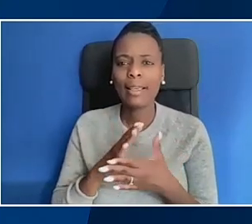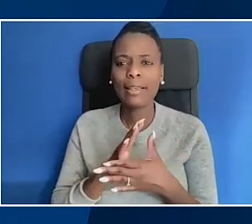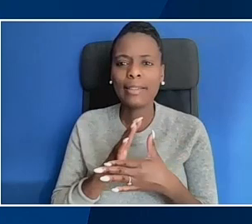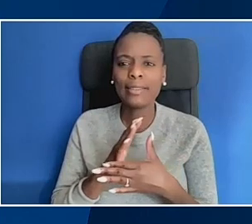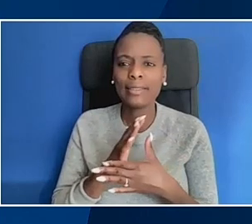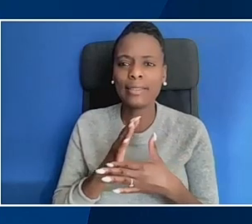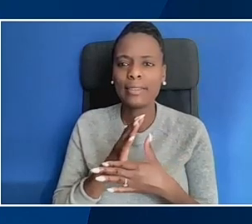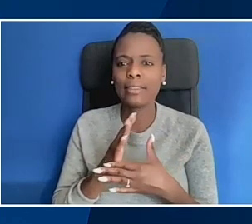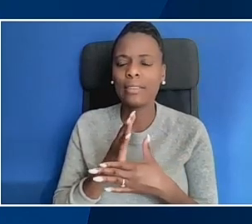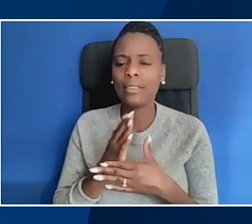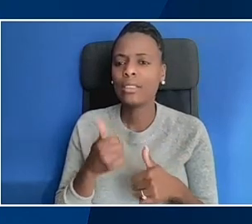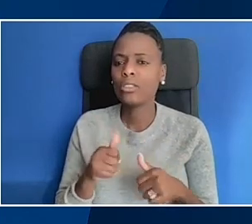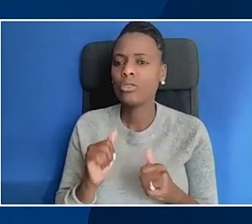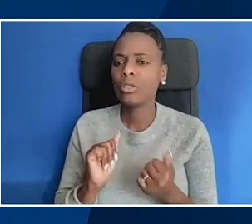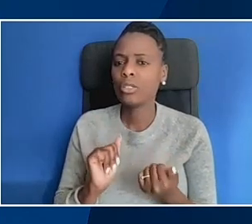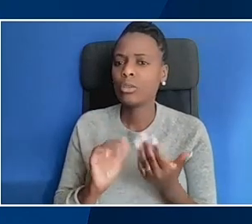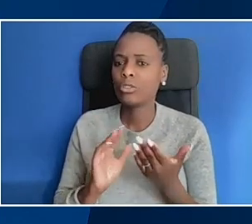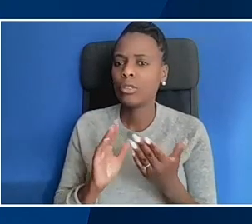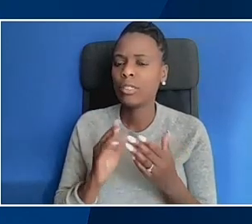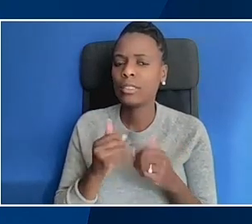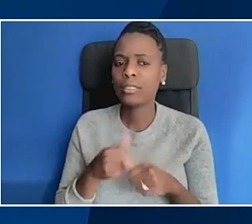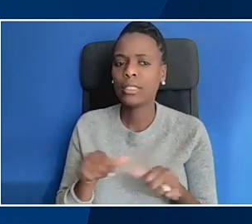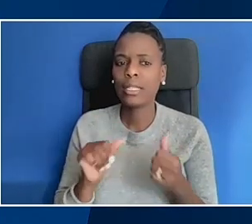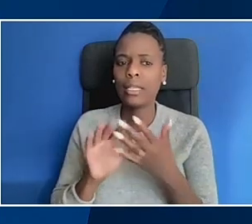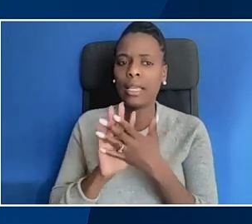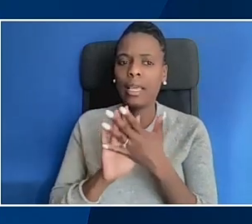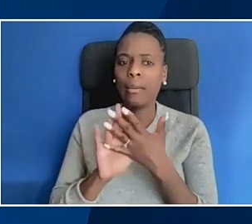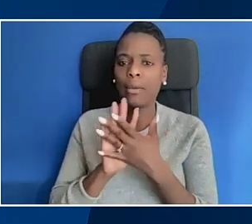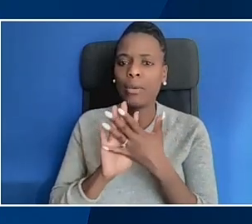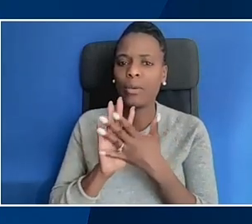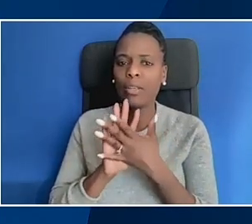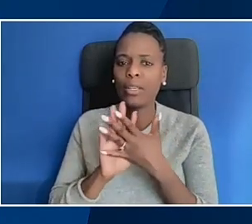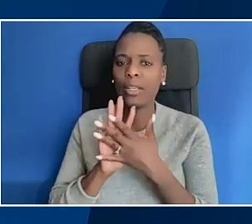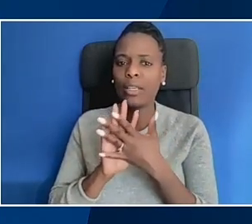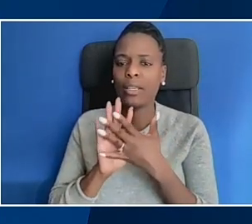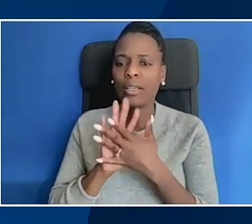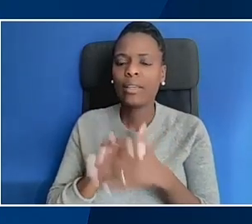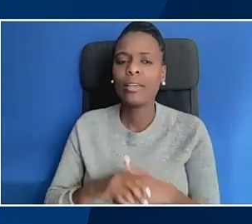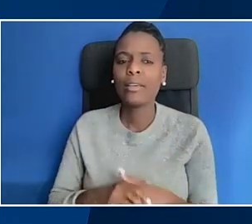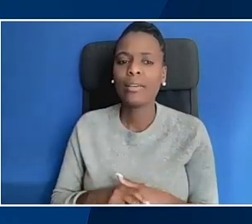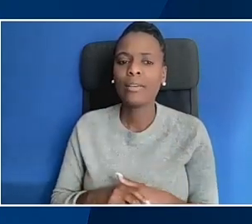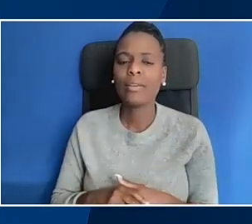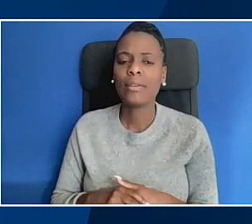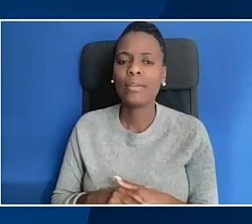address any ambiguity. Is that the word there? And so those are some of the concerns